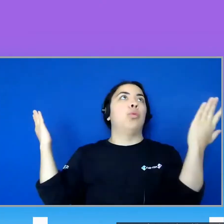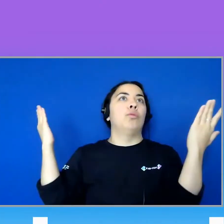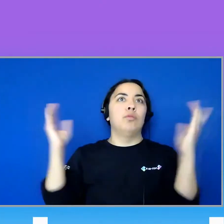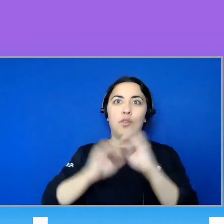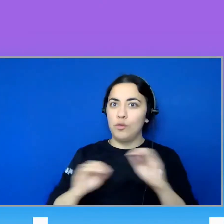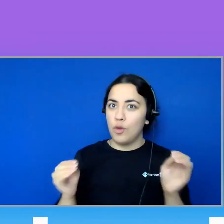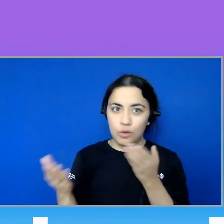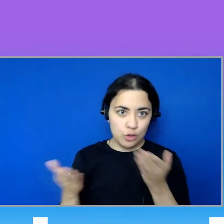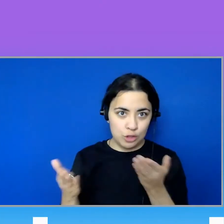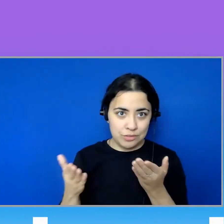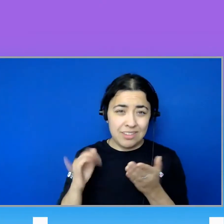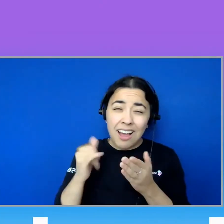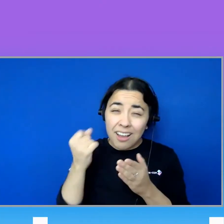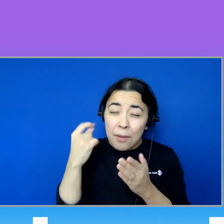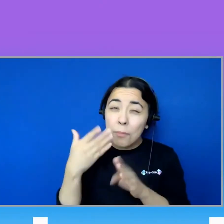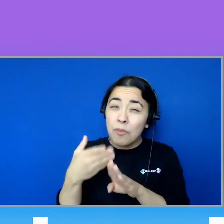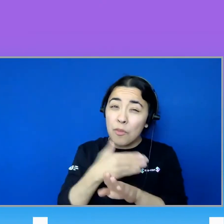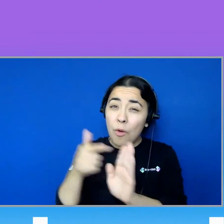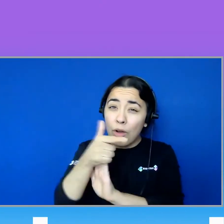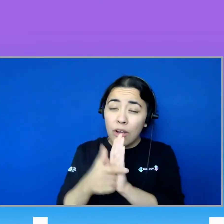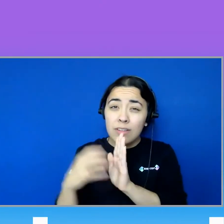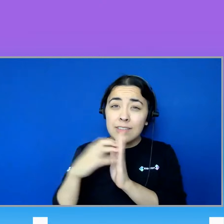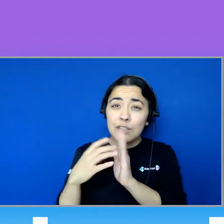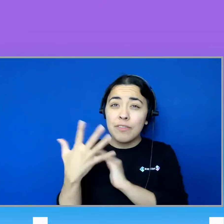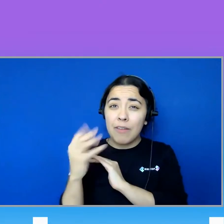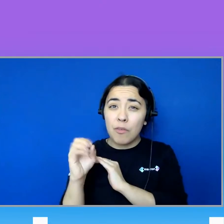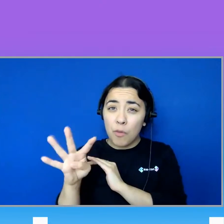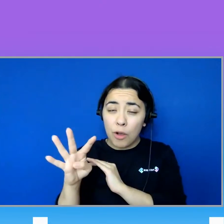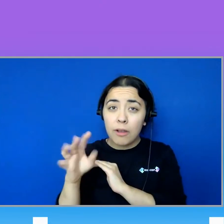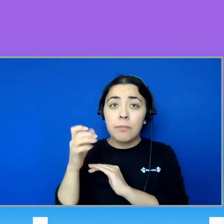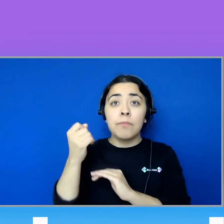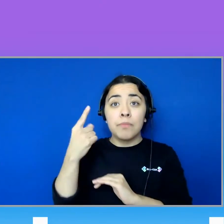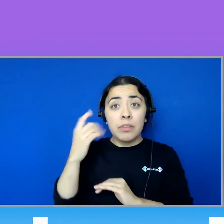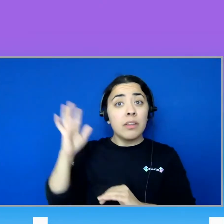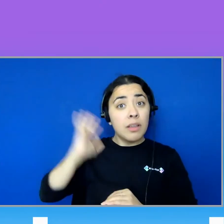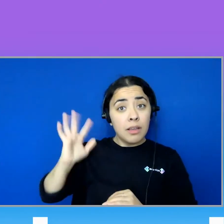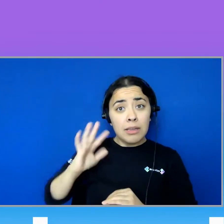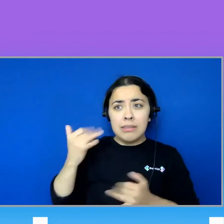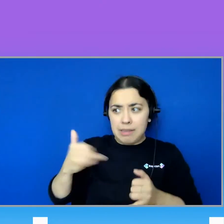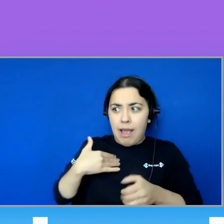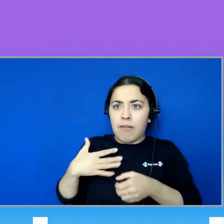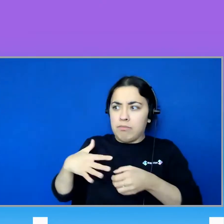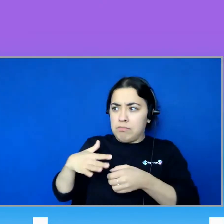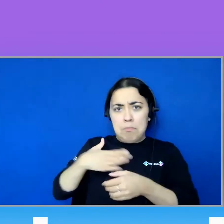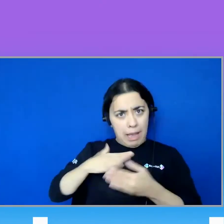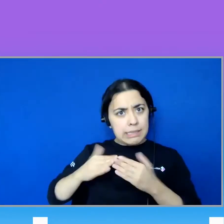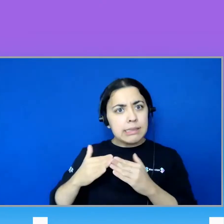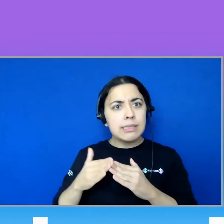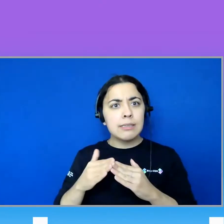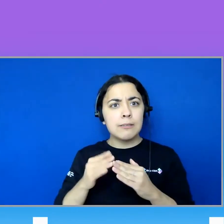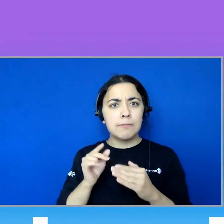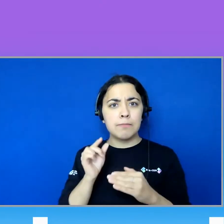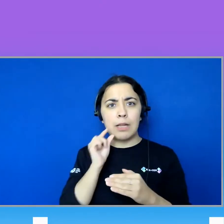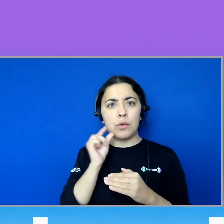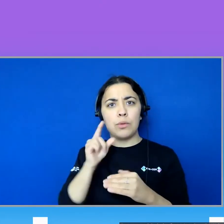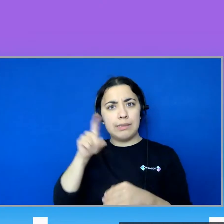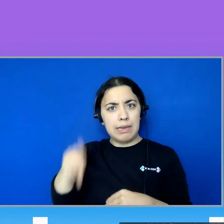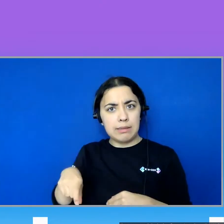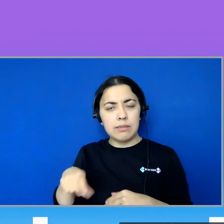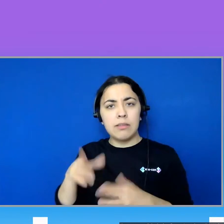because this is before section 504, that there was a school in